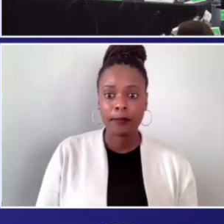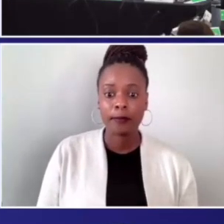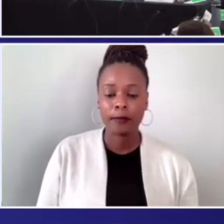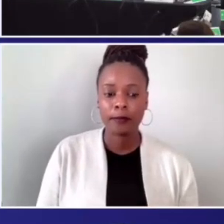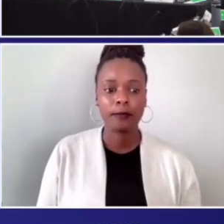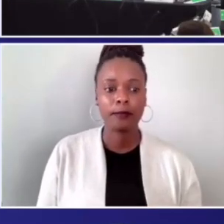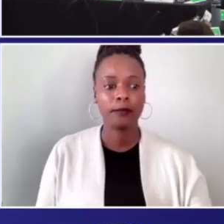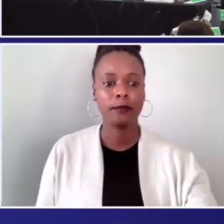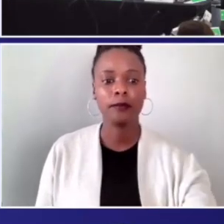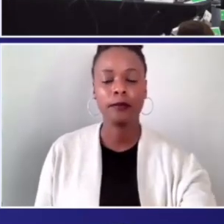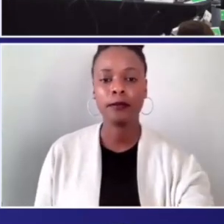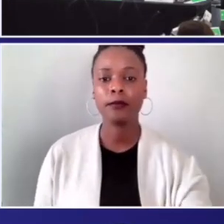Alex Ricci?